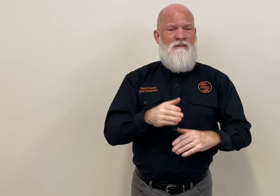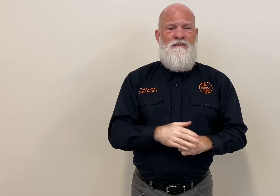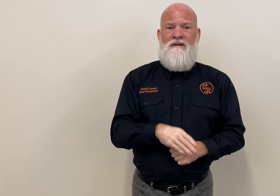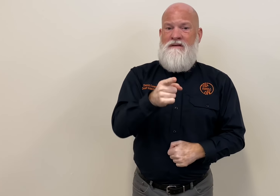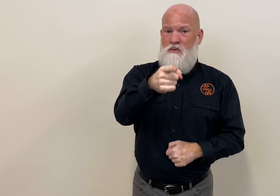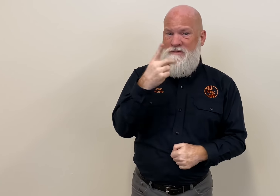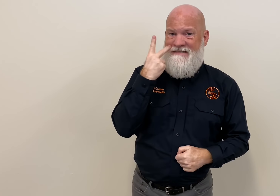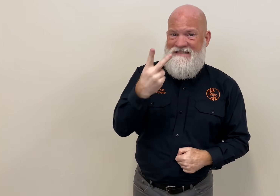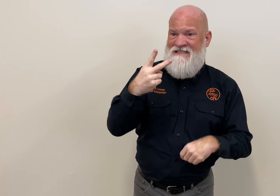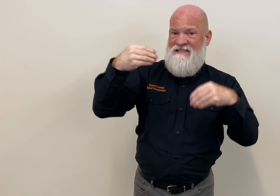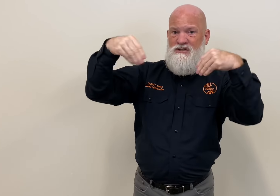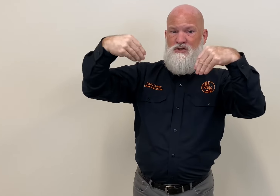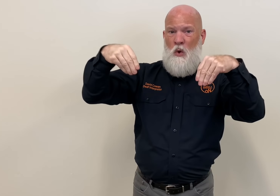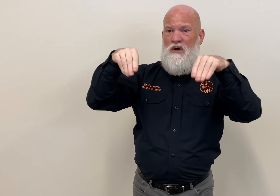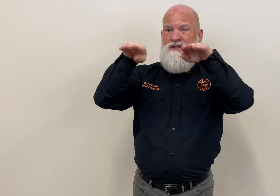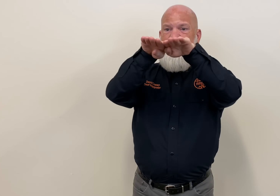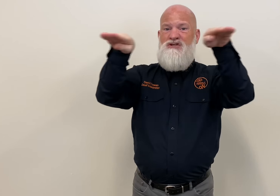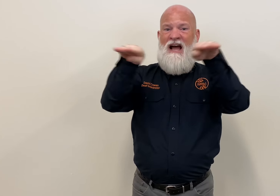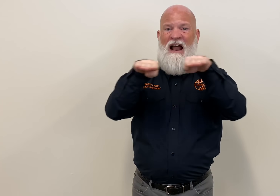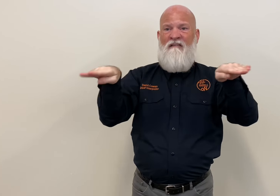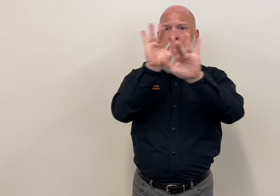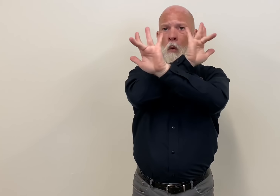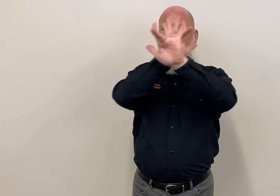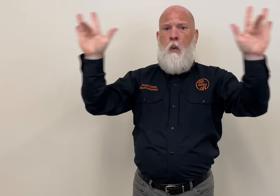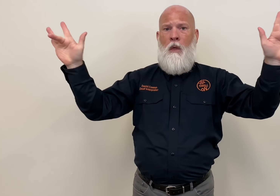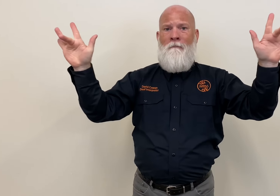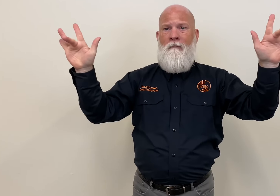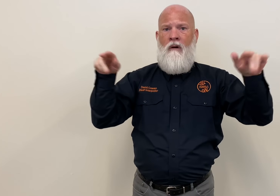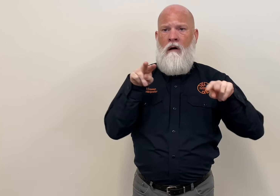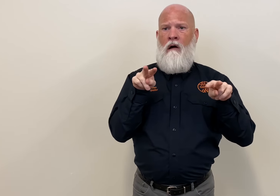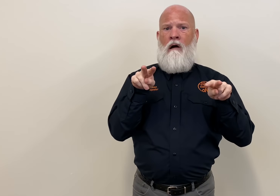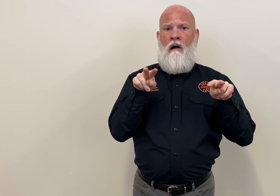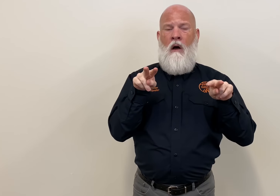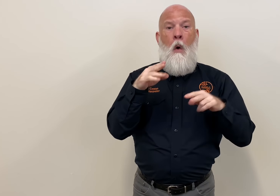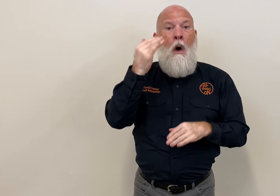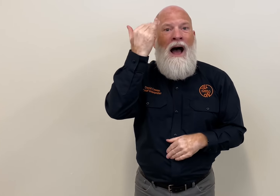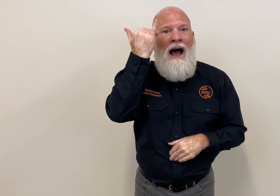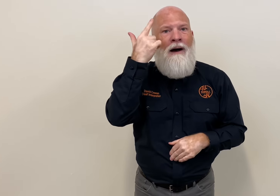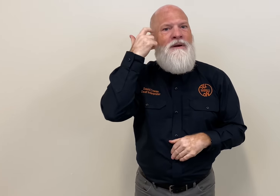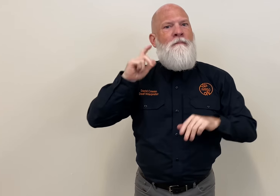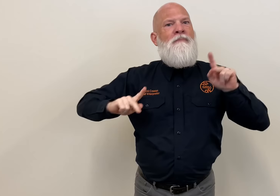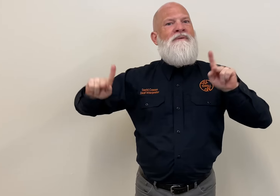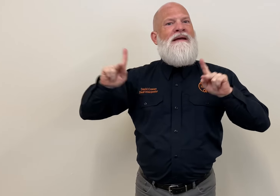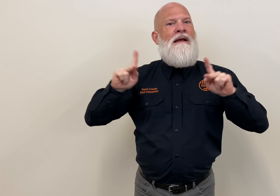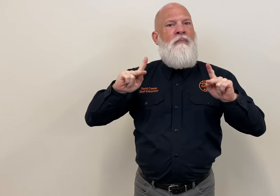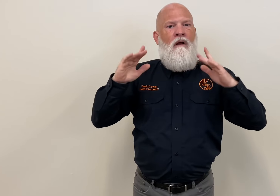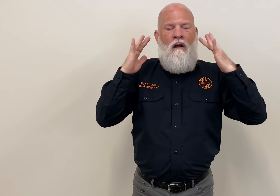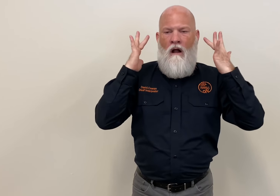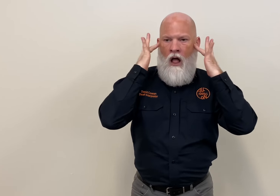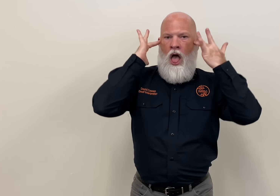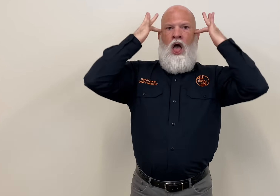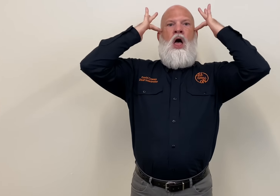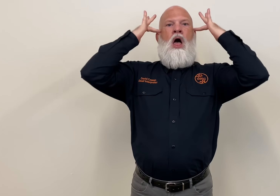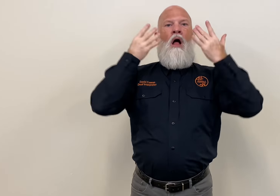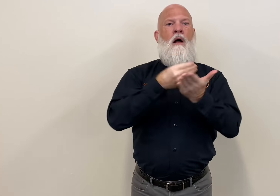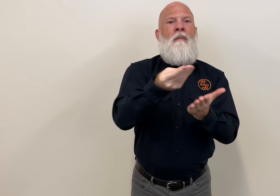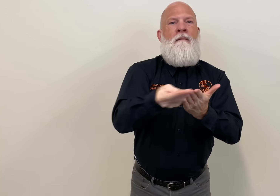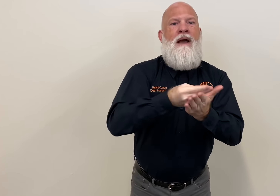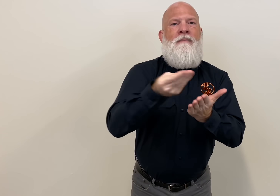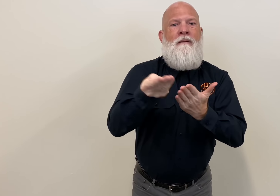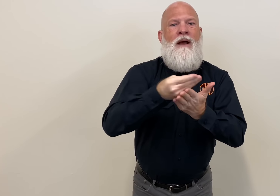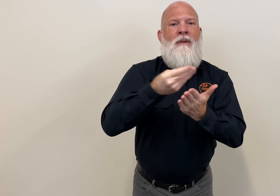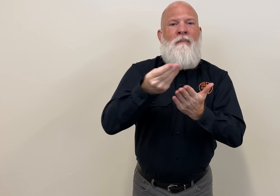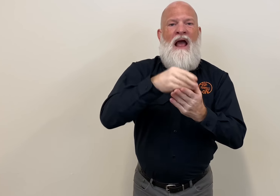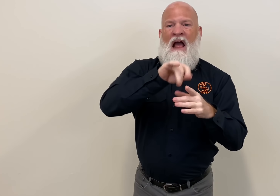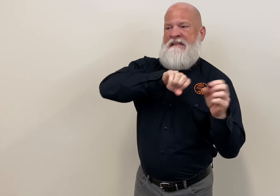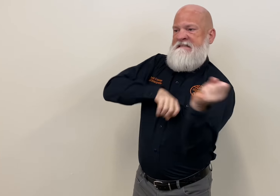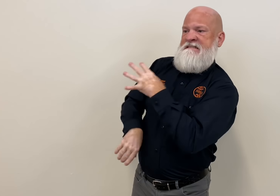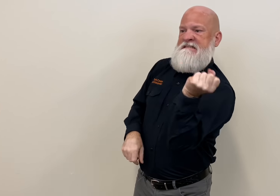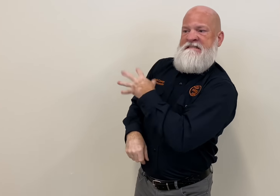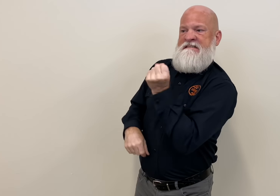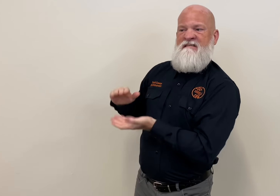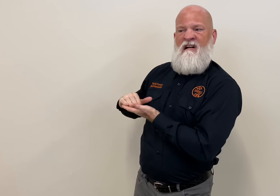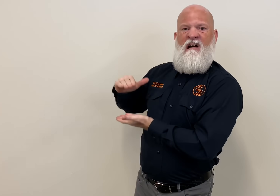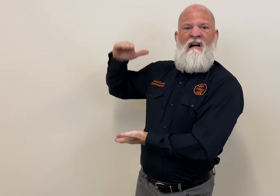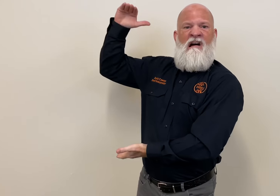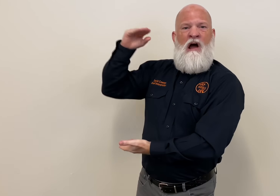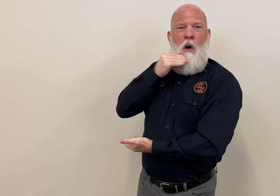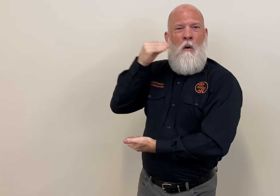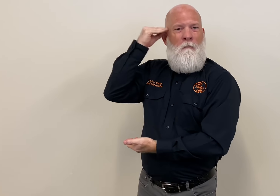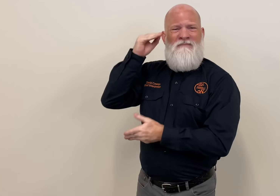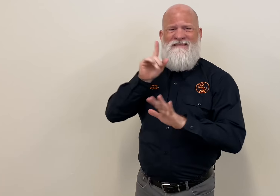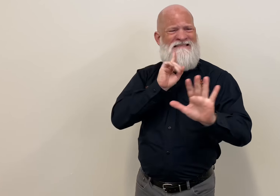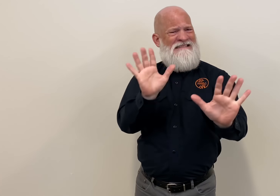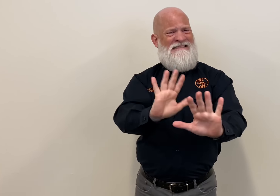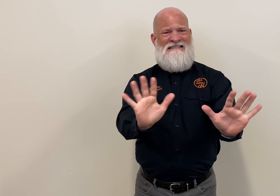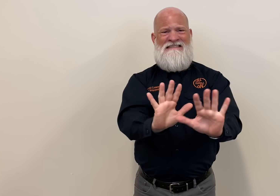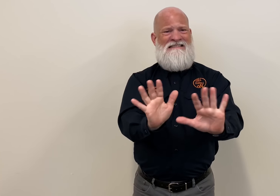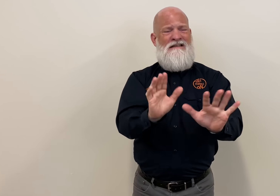When you see stores shelves empty because people run out and buy really quickly, that's unnecessary